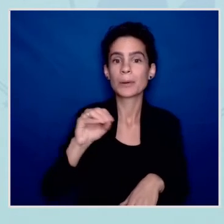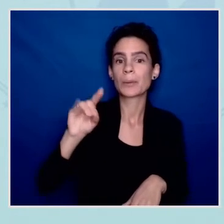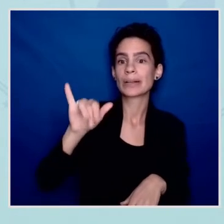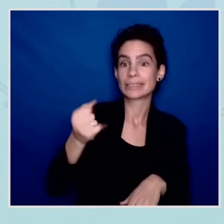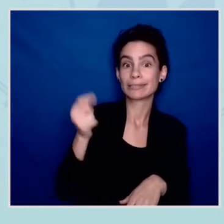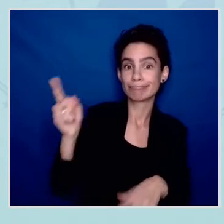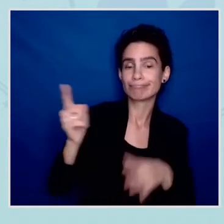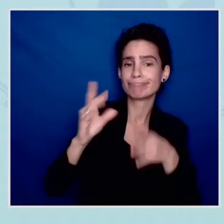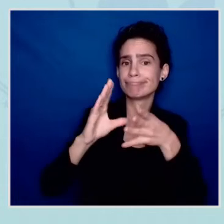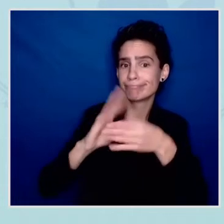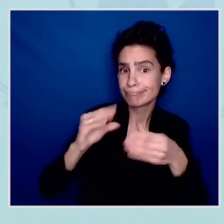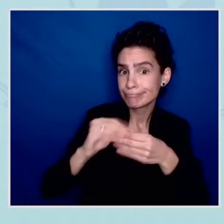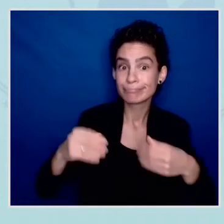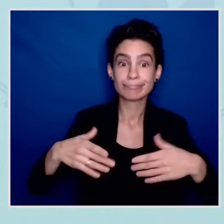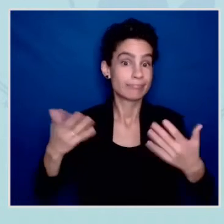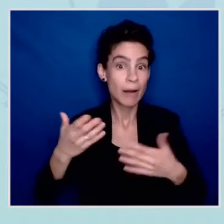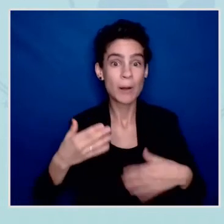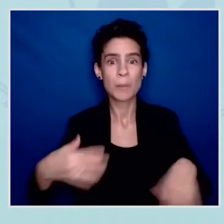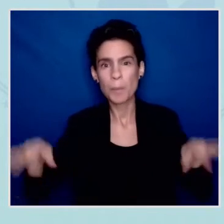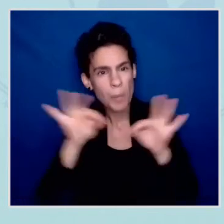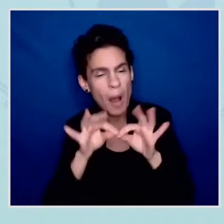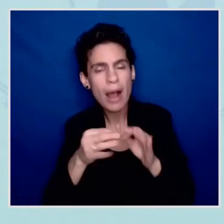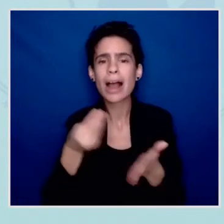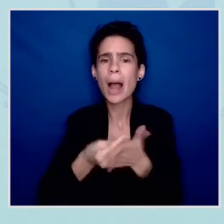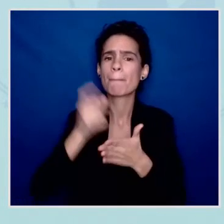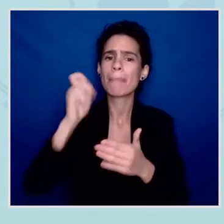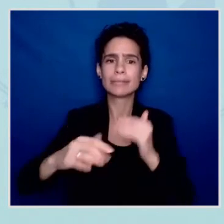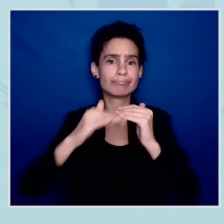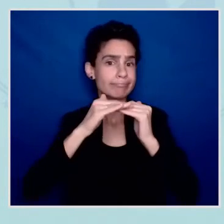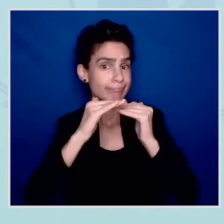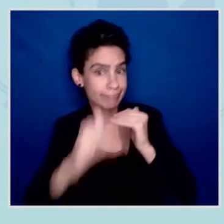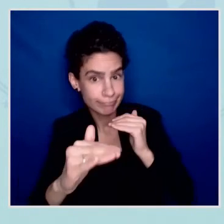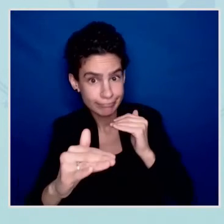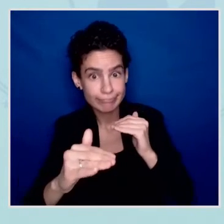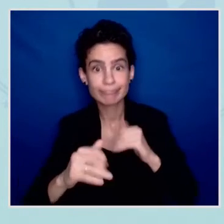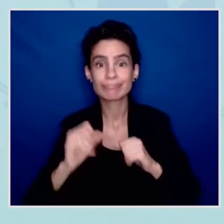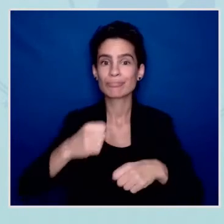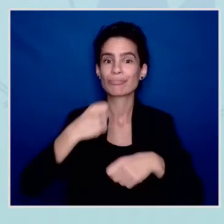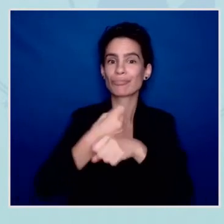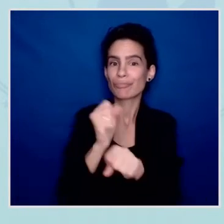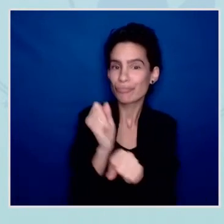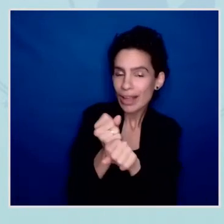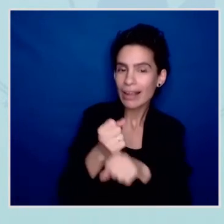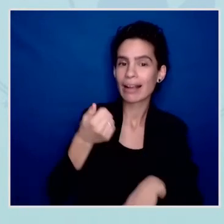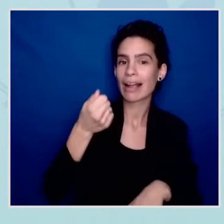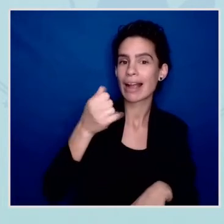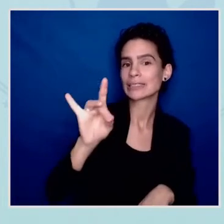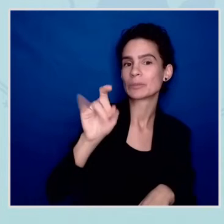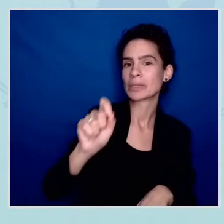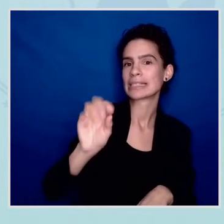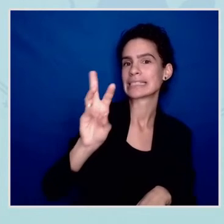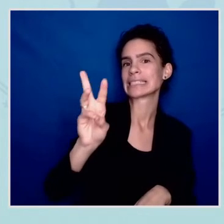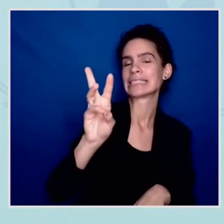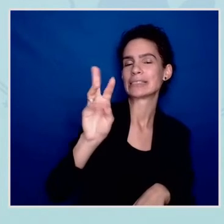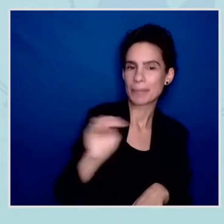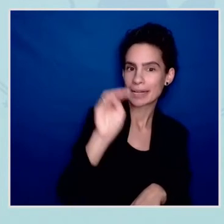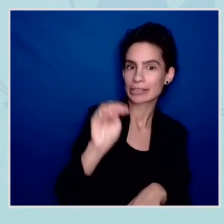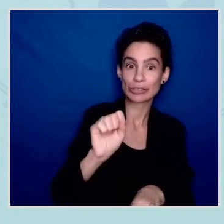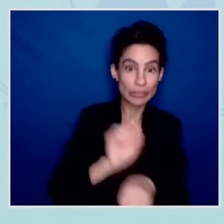CONSENSUS. AND AS YOU KNOW, DID AN ANALYSIS OF WHAT I WAS